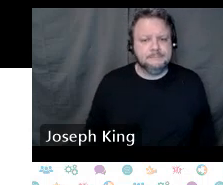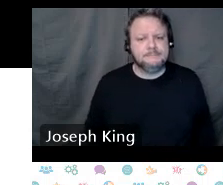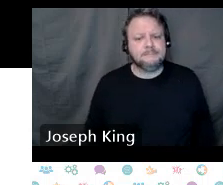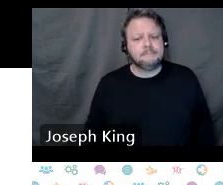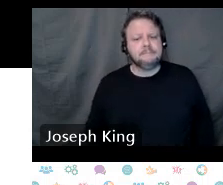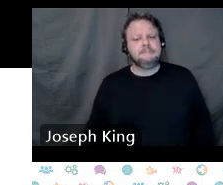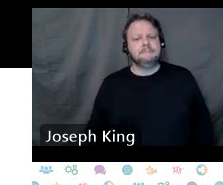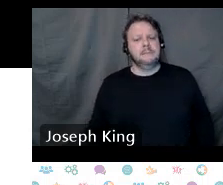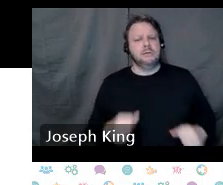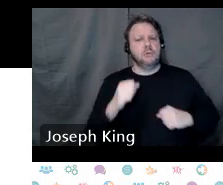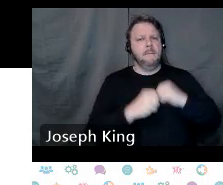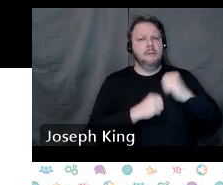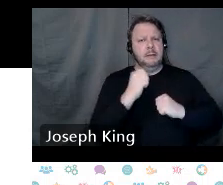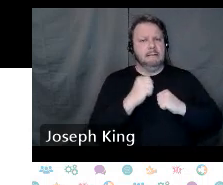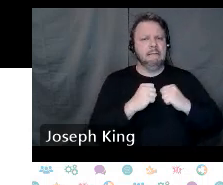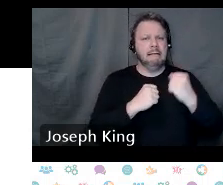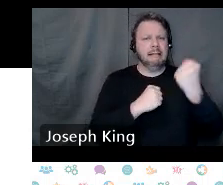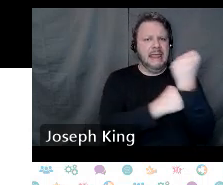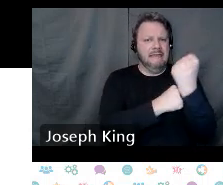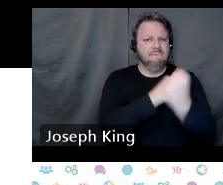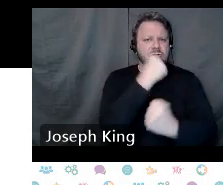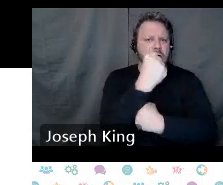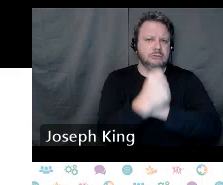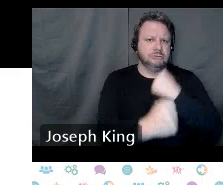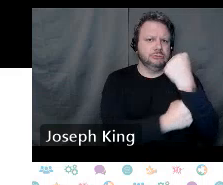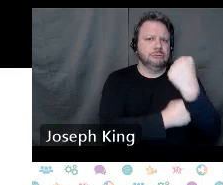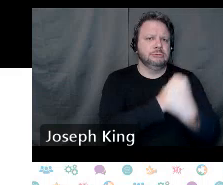So building infrastructure.